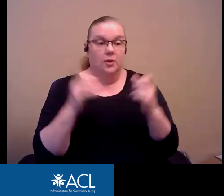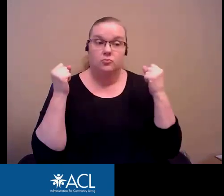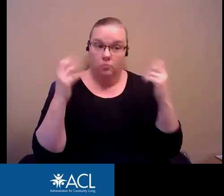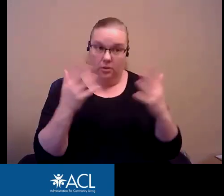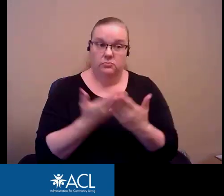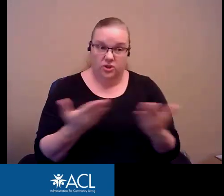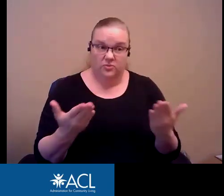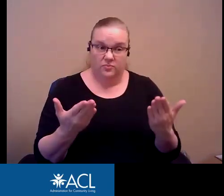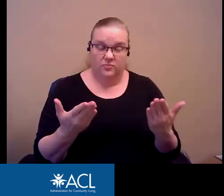from across